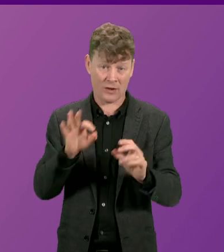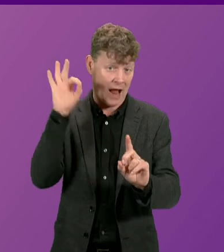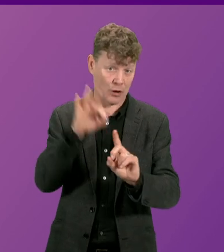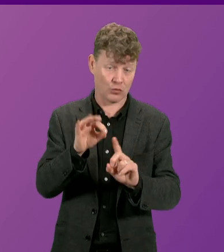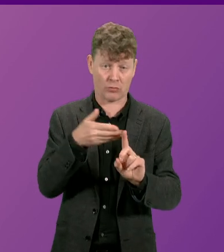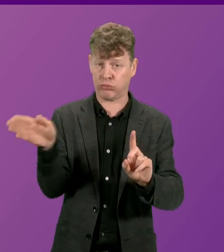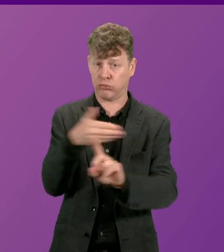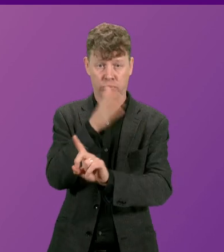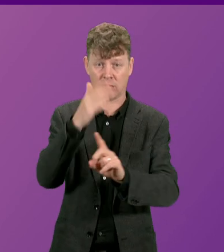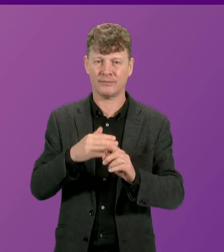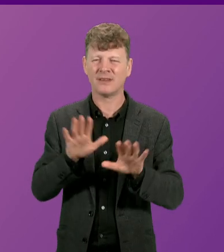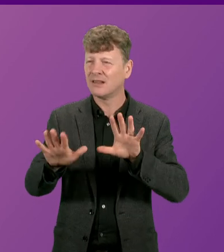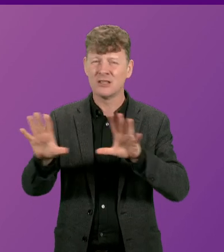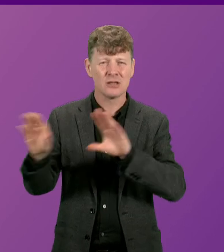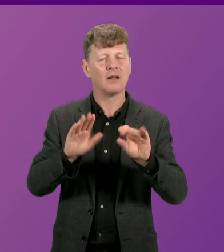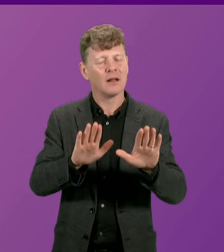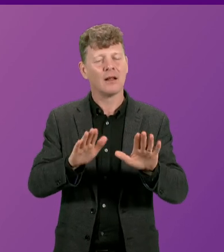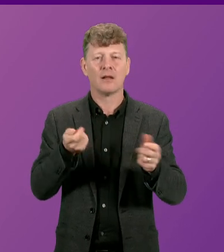Members, let us hear one another.